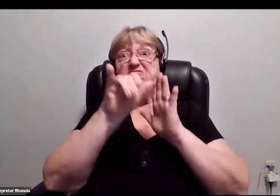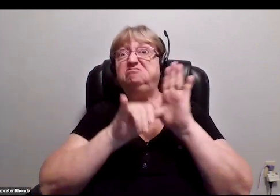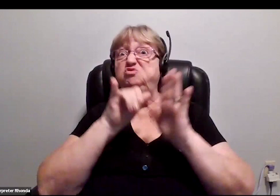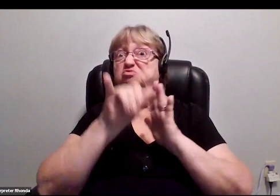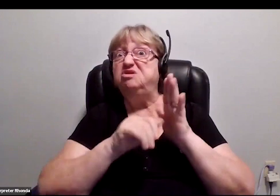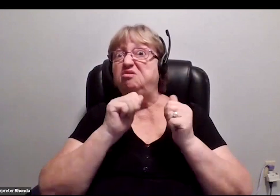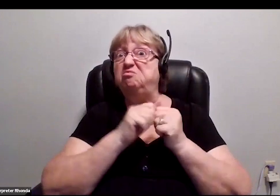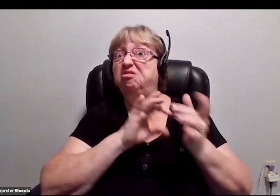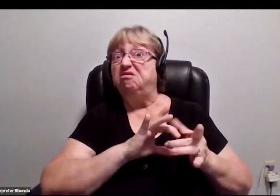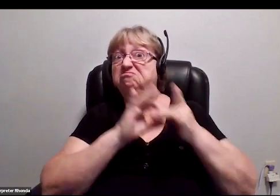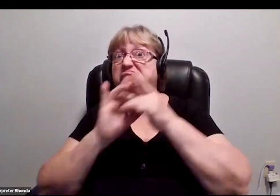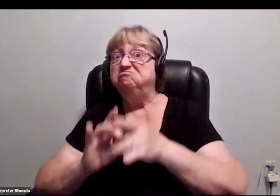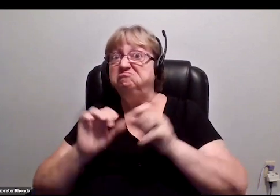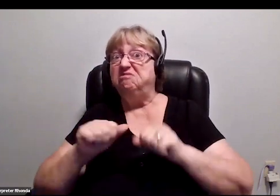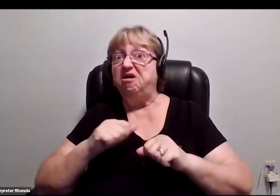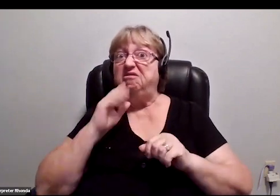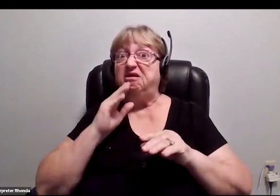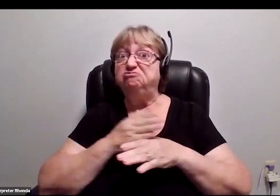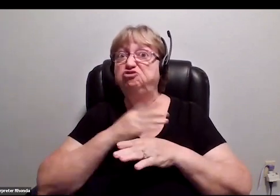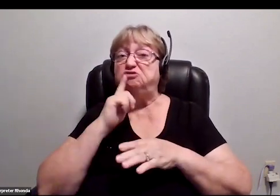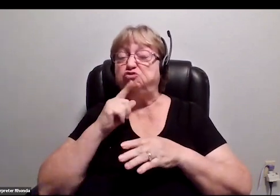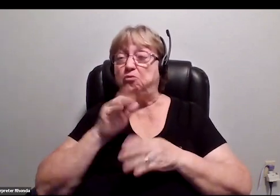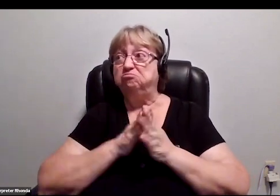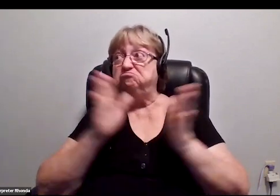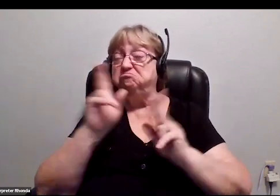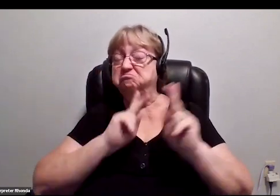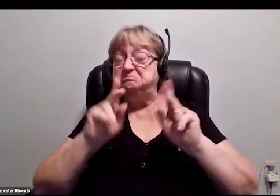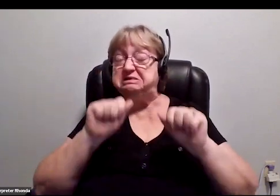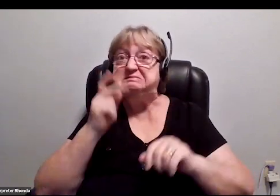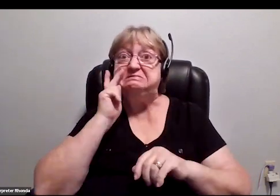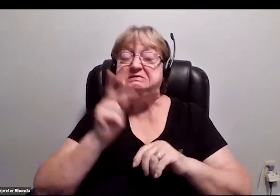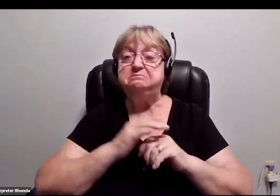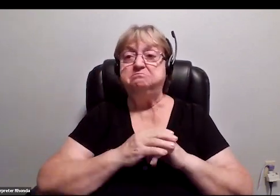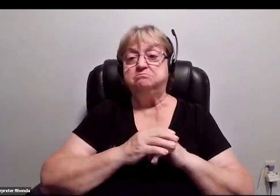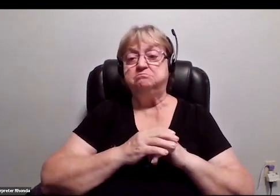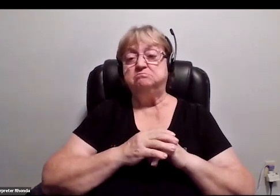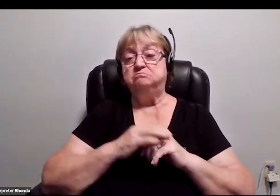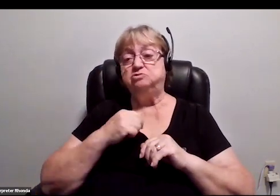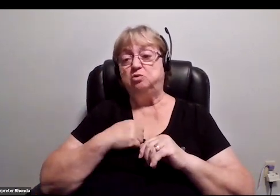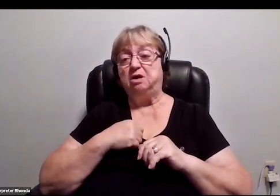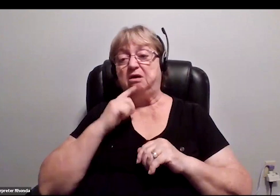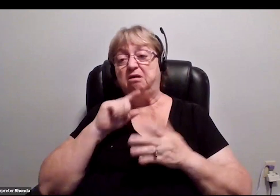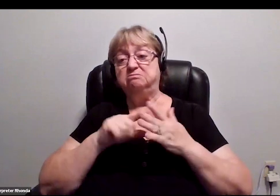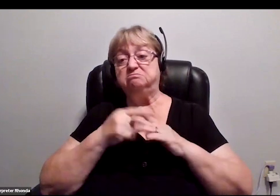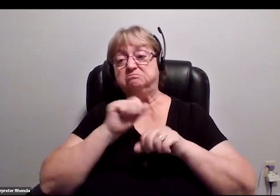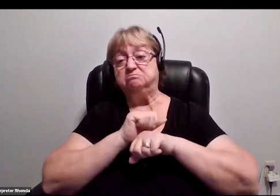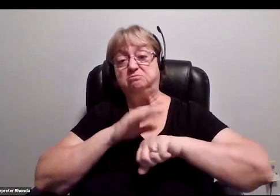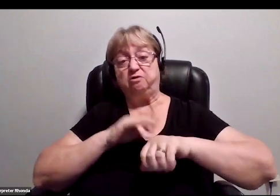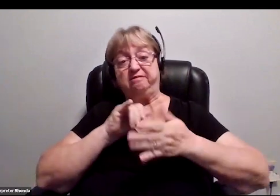that I can share virtually so the public can see that. I started building upon this idea. Then at 2019,